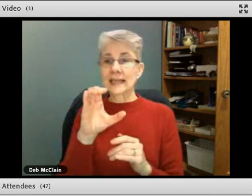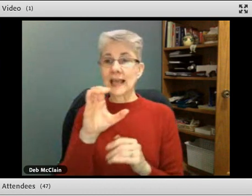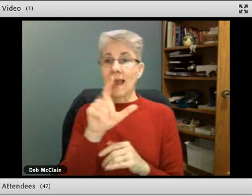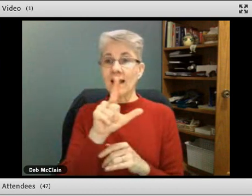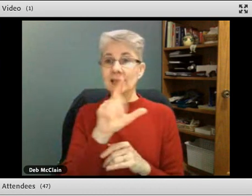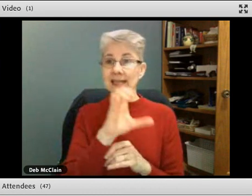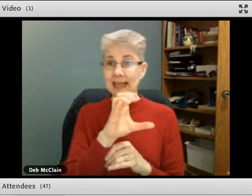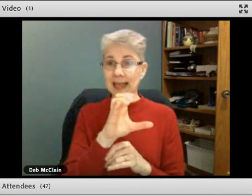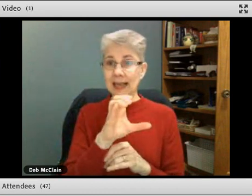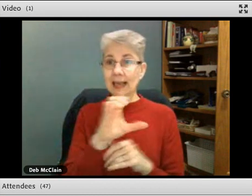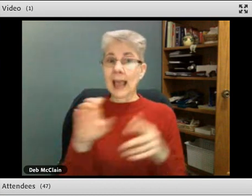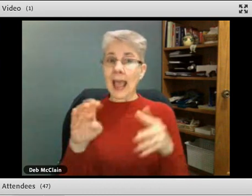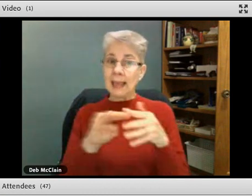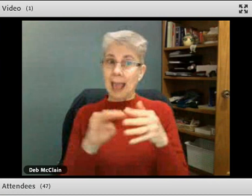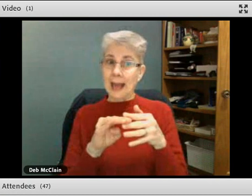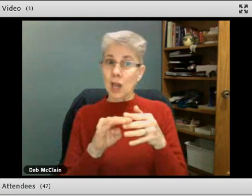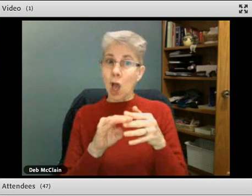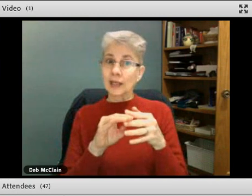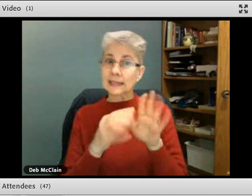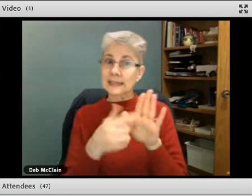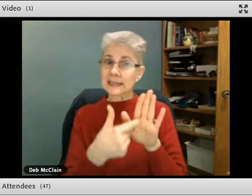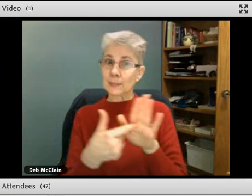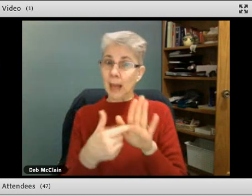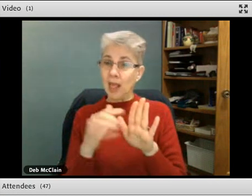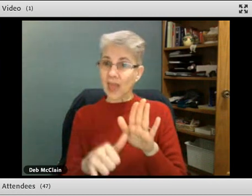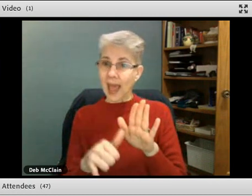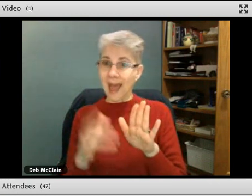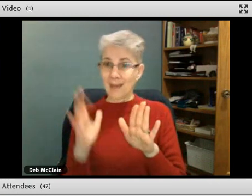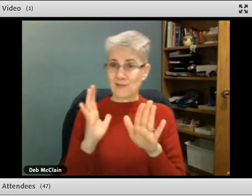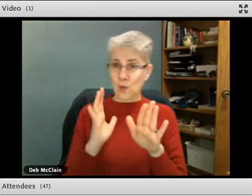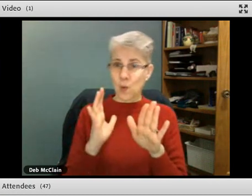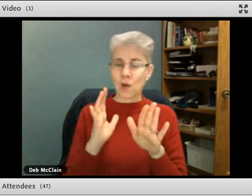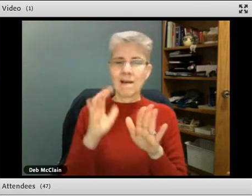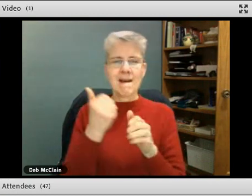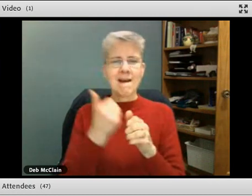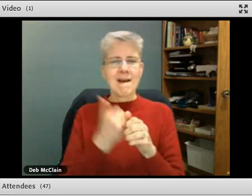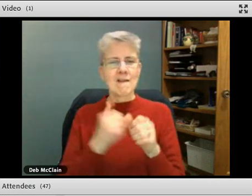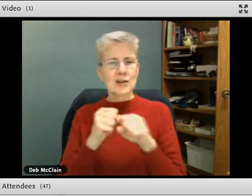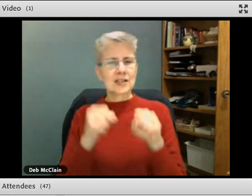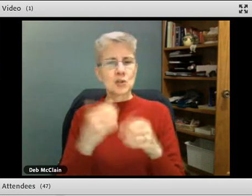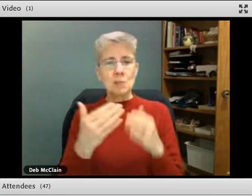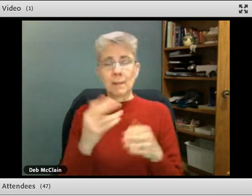Every system that you might be using to catalog is going to display the MARC data slightly differently.